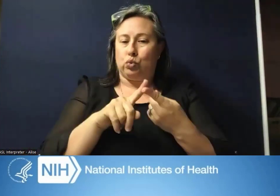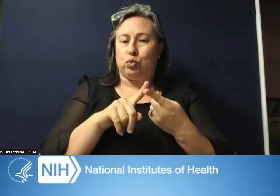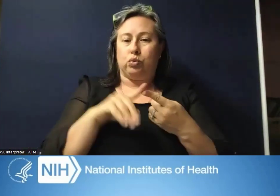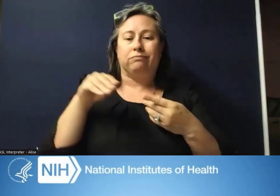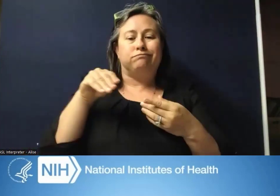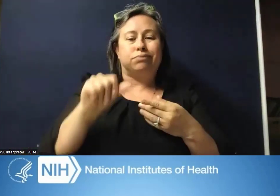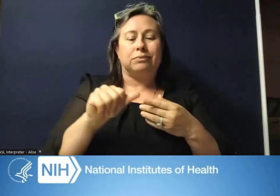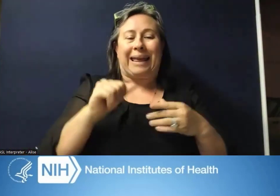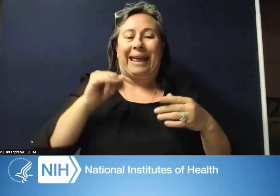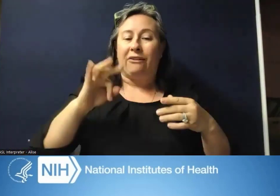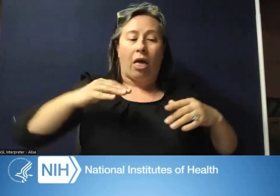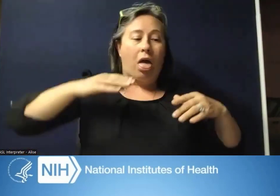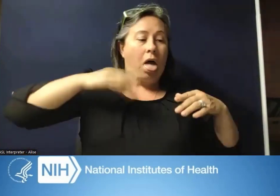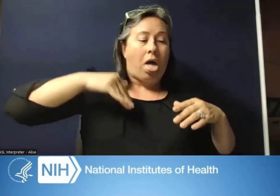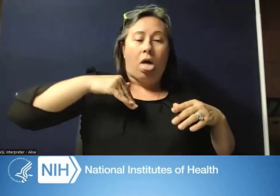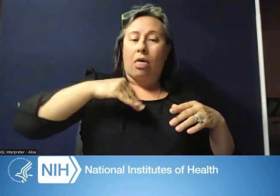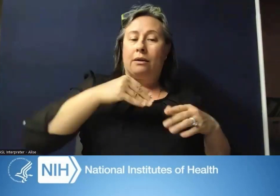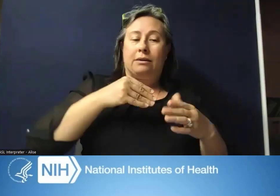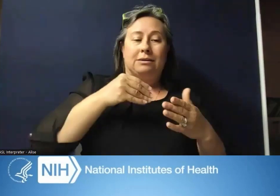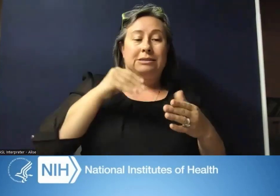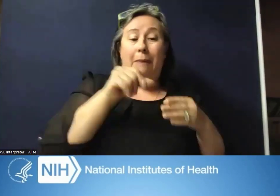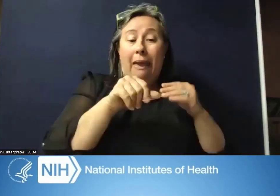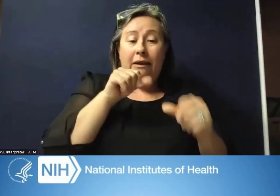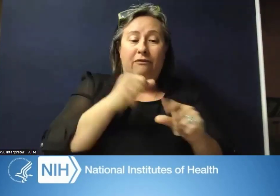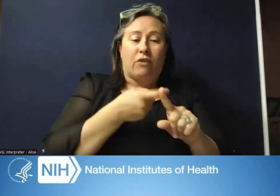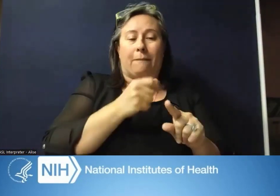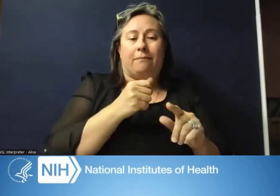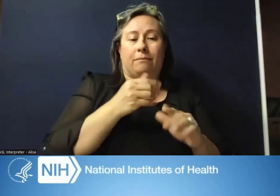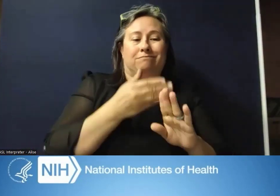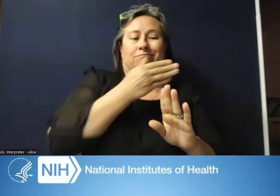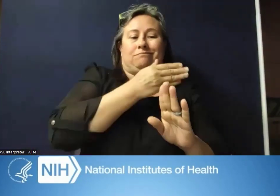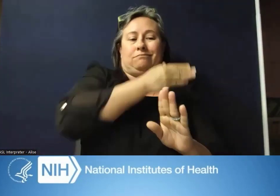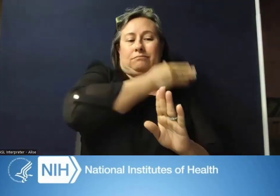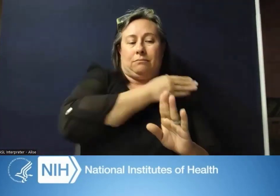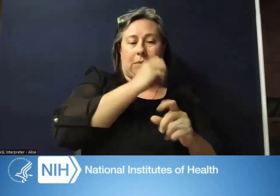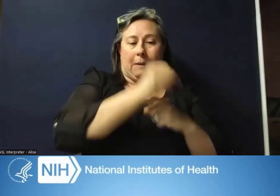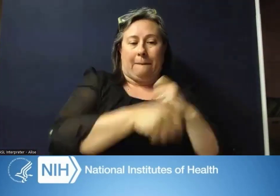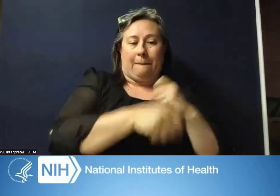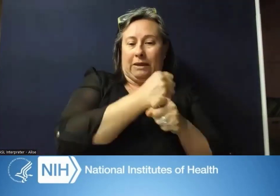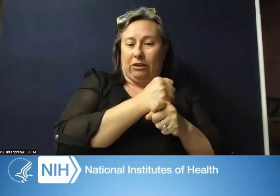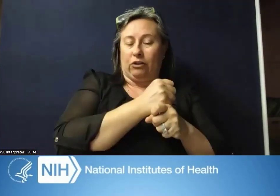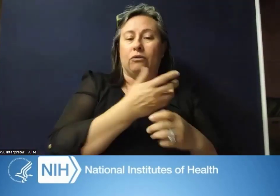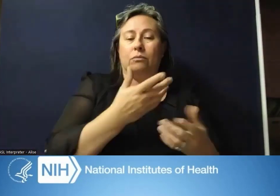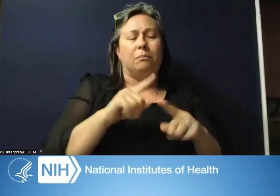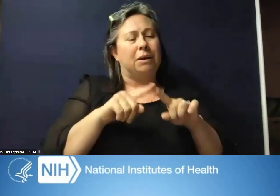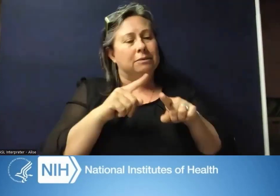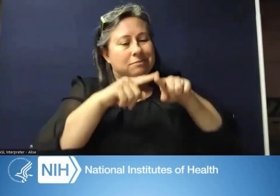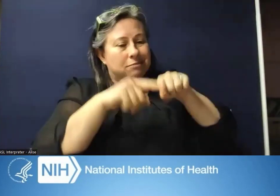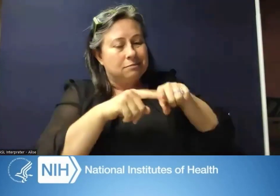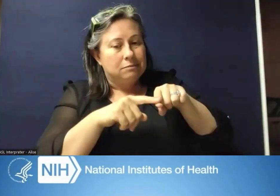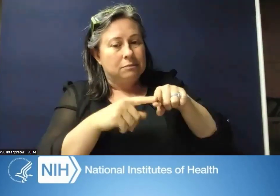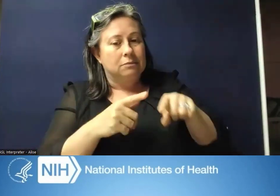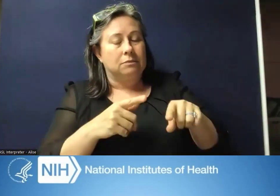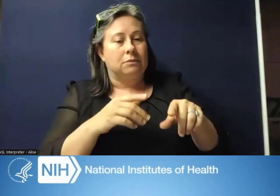from the previous budget period in the current budget period. It just depends upon whether your notice of award cites